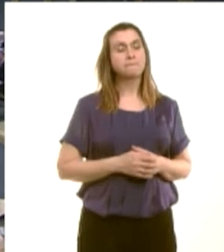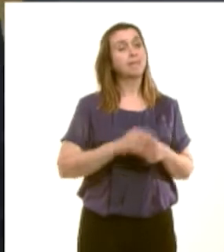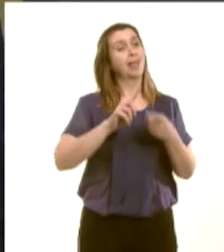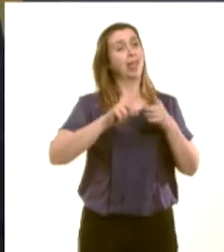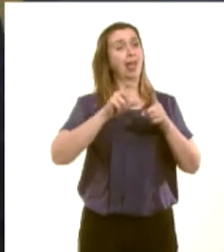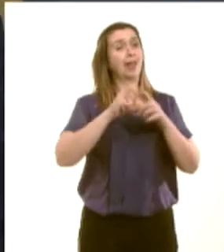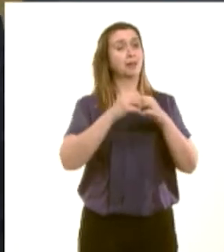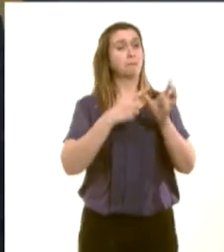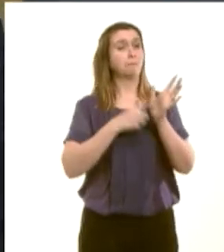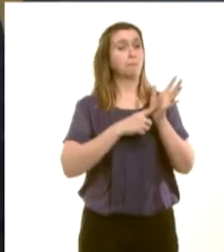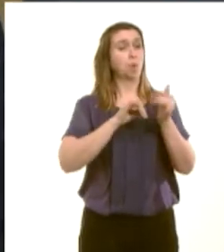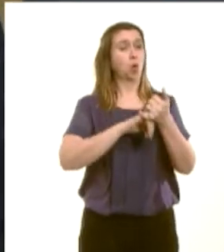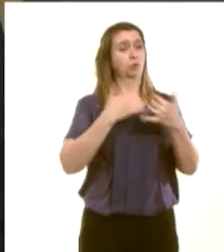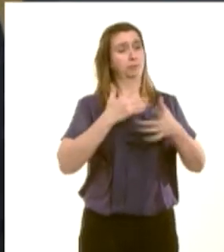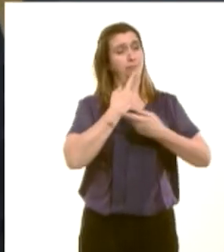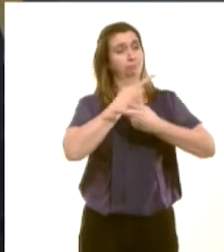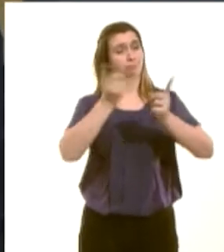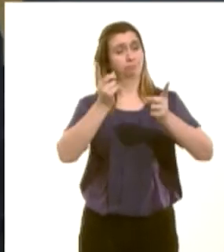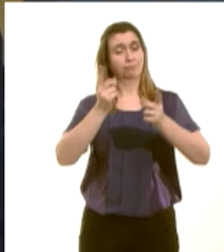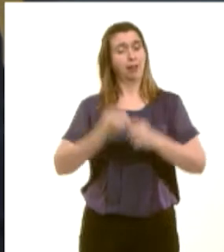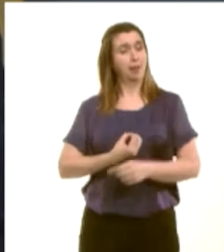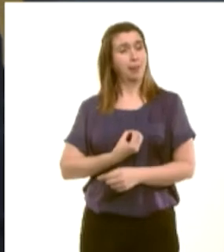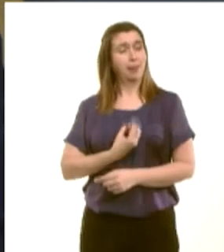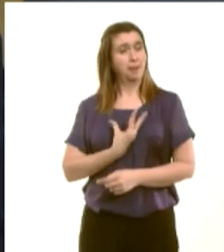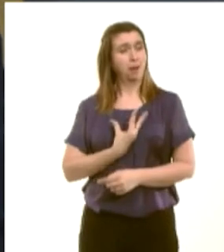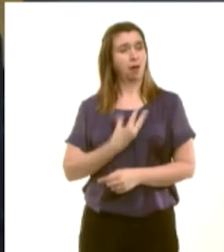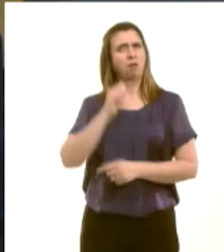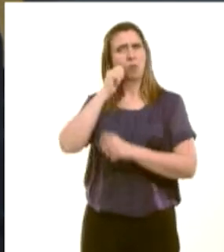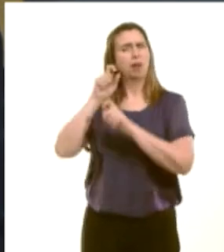dim ar y gyllideb ësmoke and mirrorsí yma y cyfeiriwyd ati, gan George Osborne, ac rydych